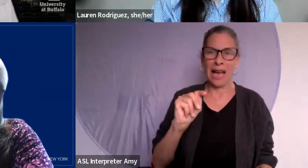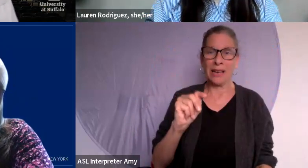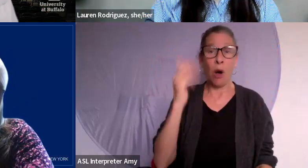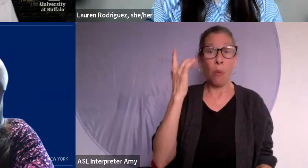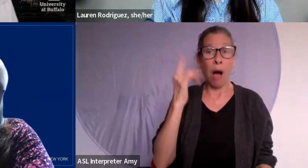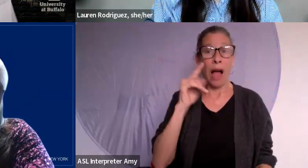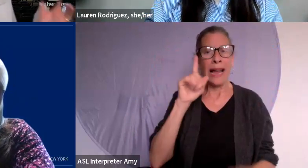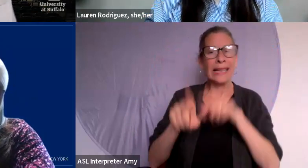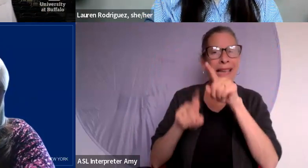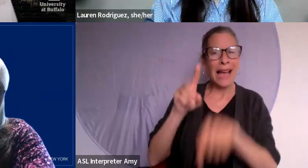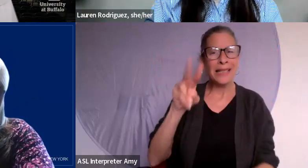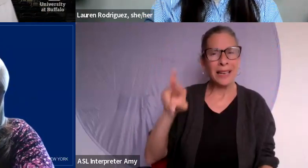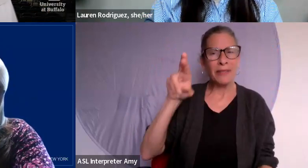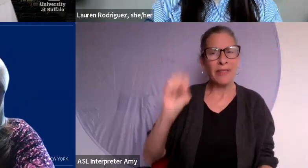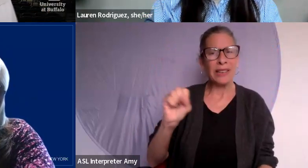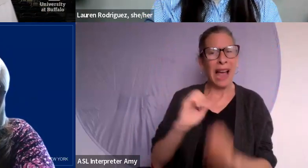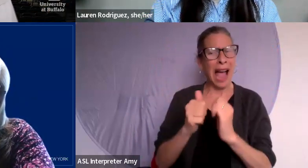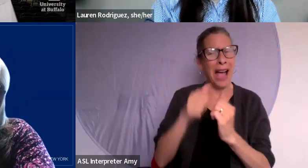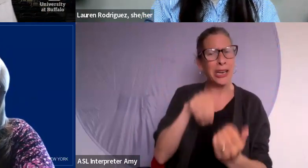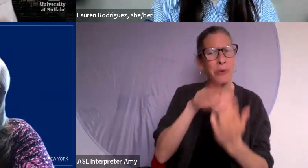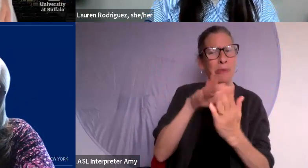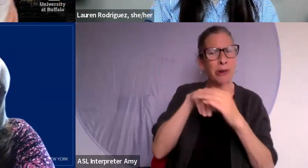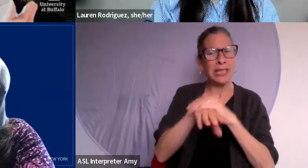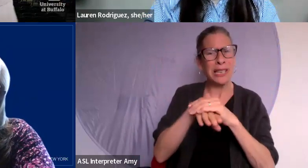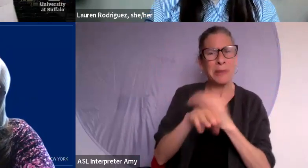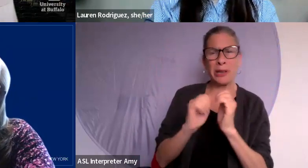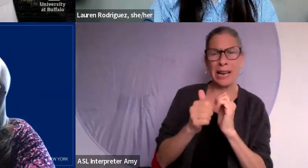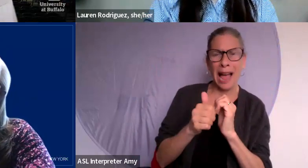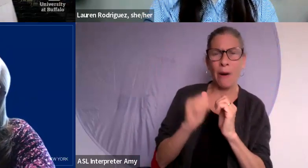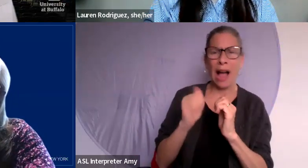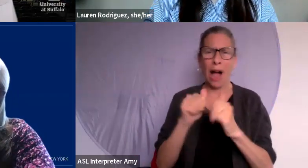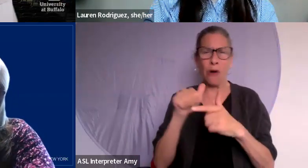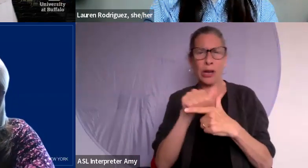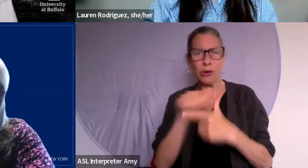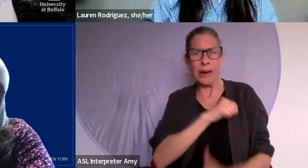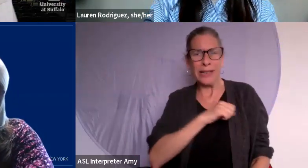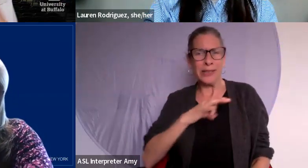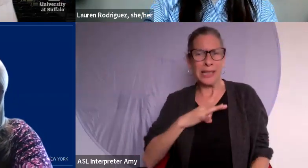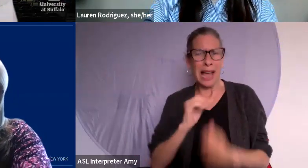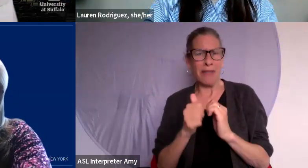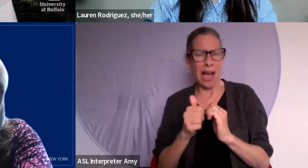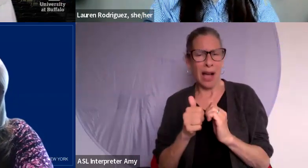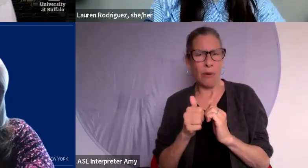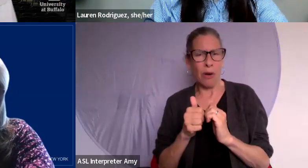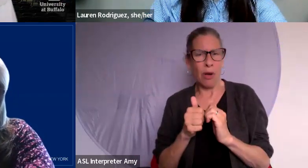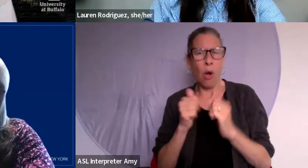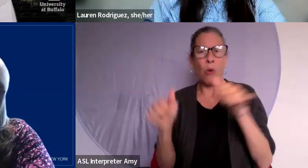vendors, how do you approach accessibility? How do you train your staff? But what what standards do you use? Do you